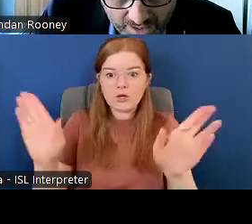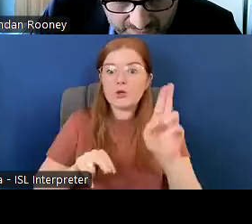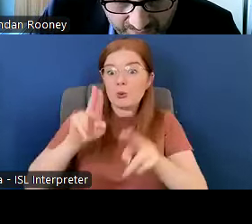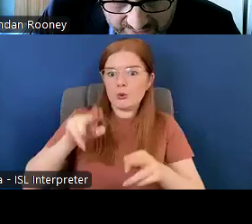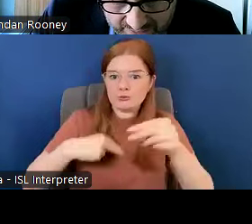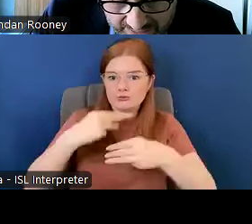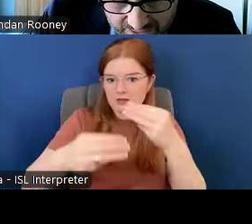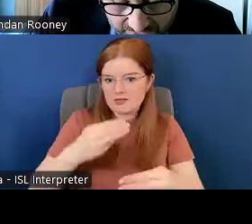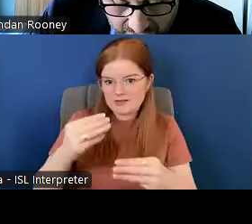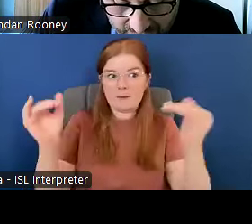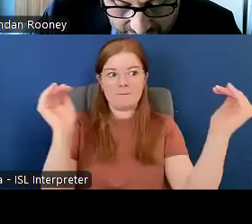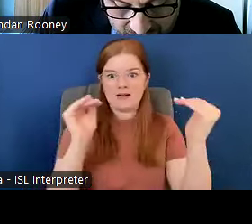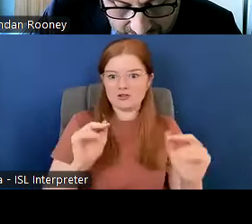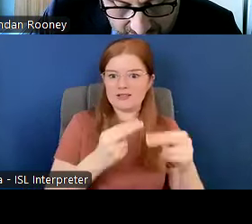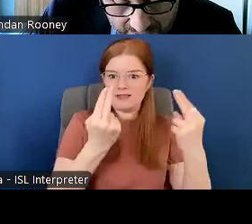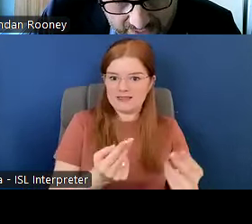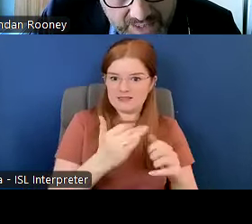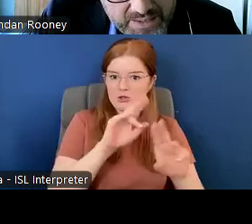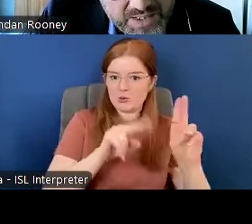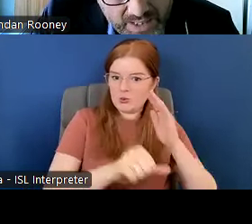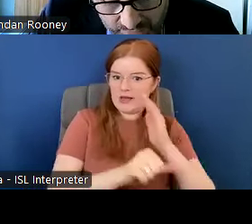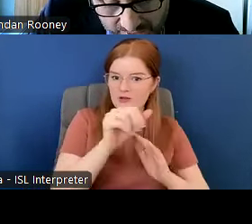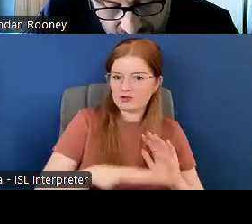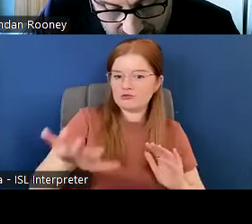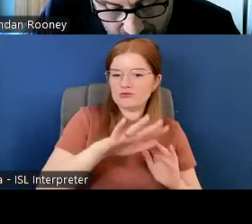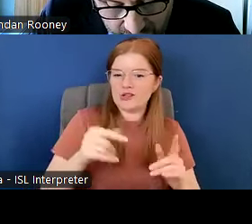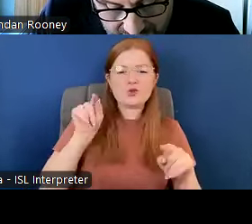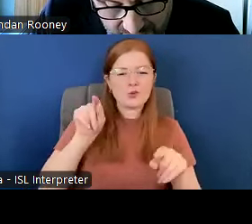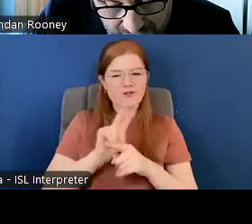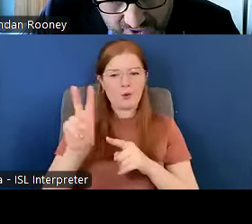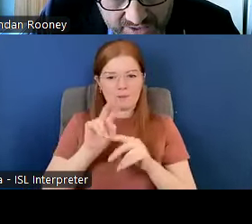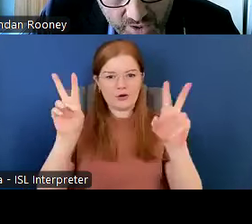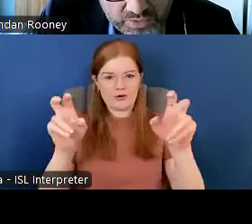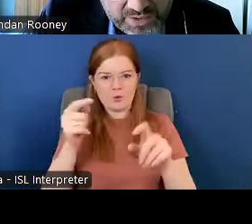correspond to the needs of a new age. This language, employed here for Jellett's own